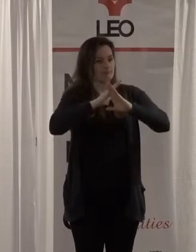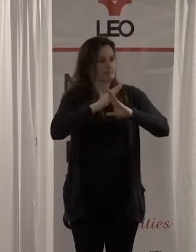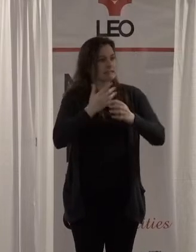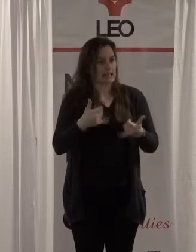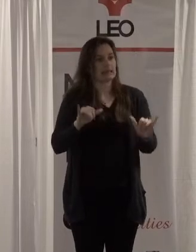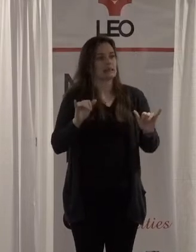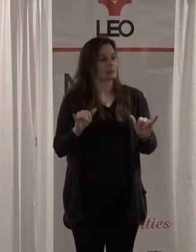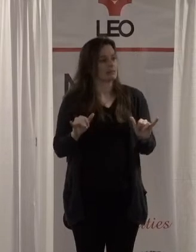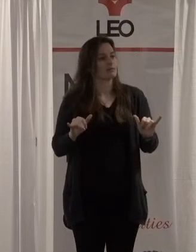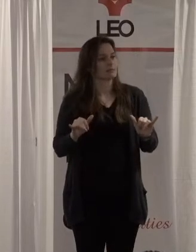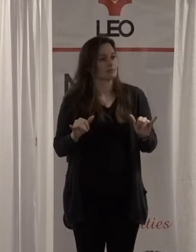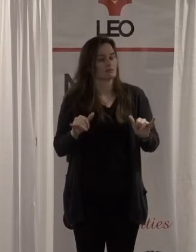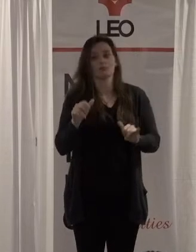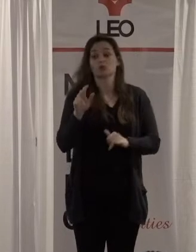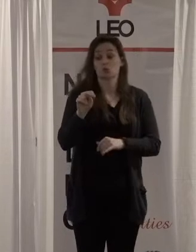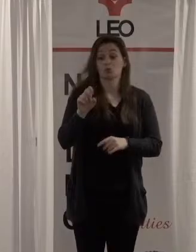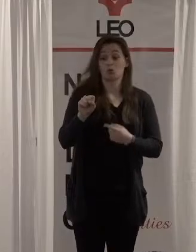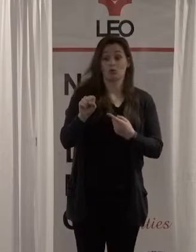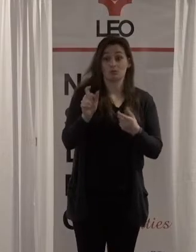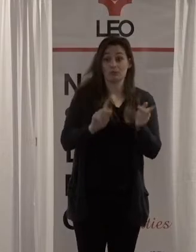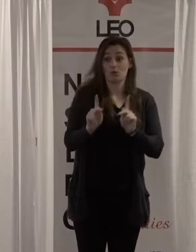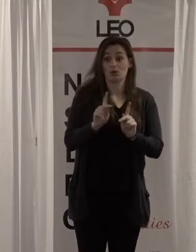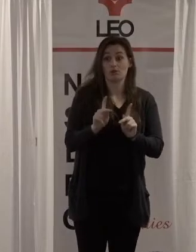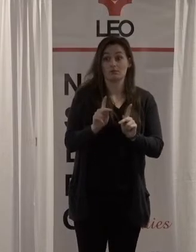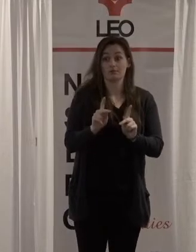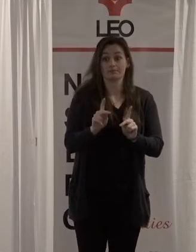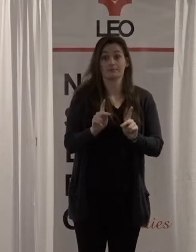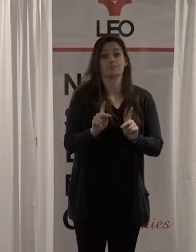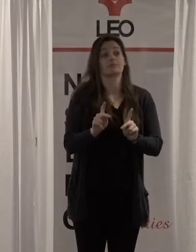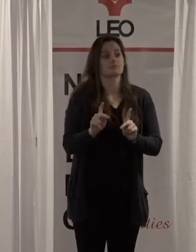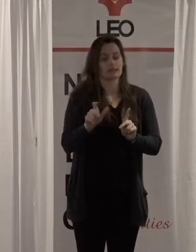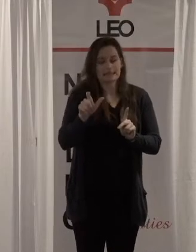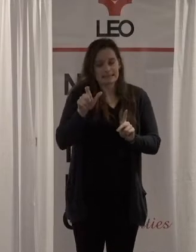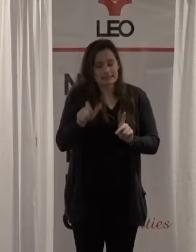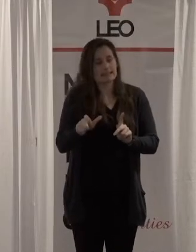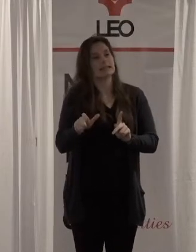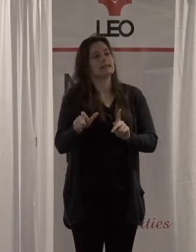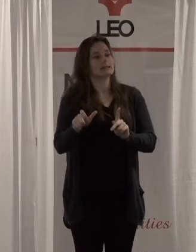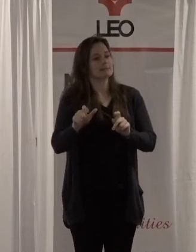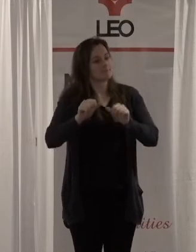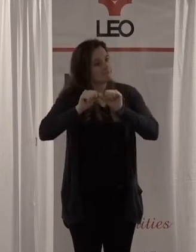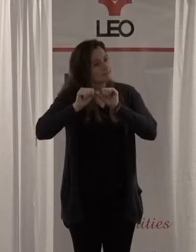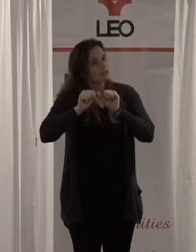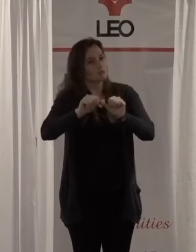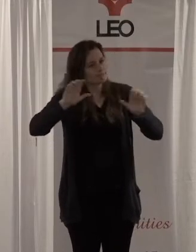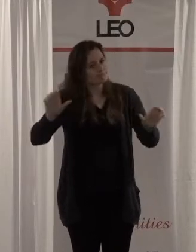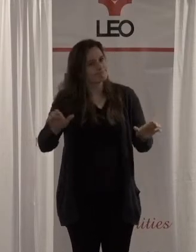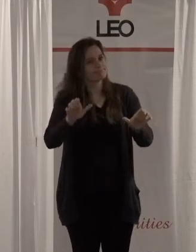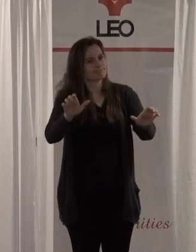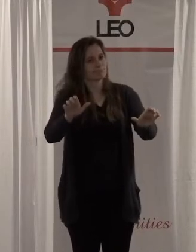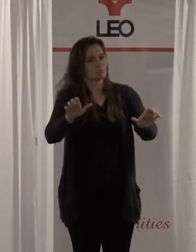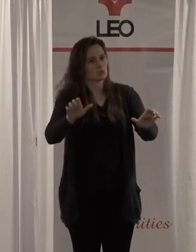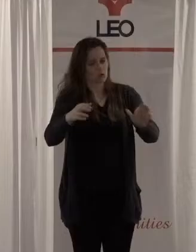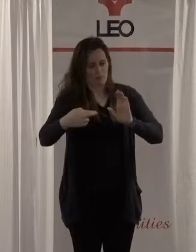MUST CONTINUE TO PUSH TO SEE THEMSELVES REPRESENTED IN EVERY ASPECT OF SOCIETY,